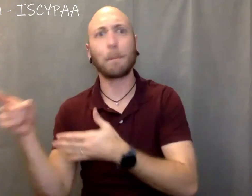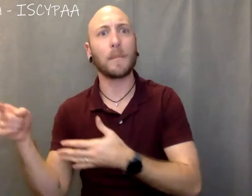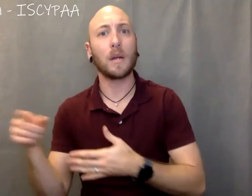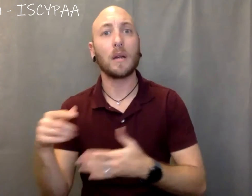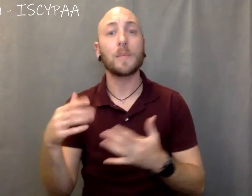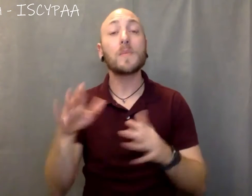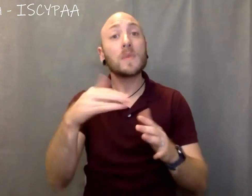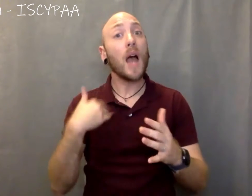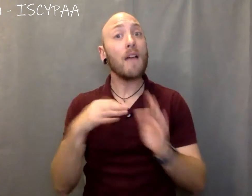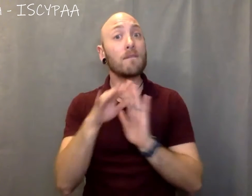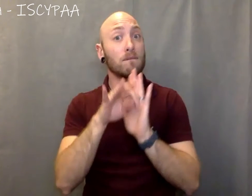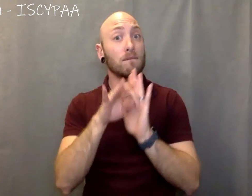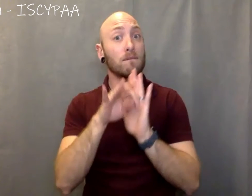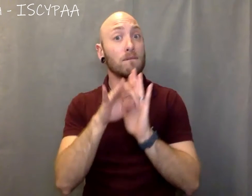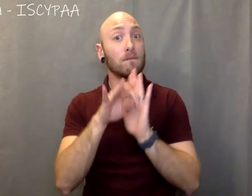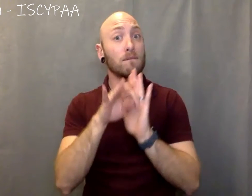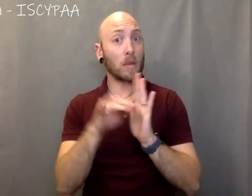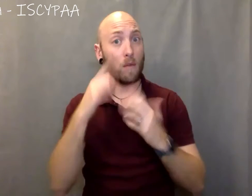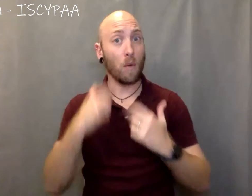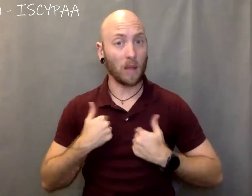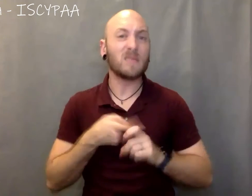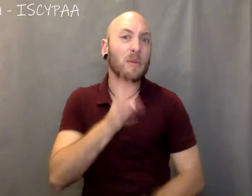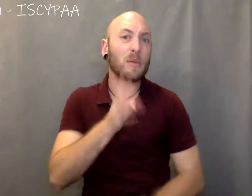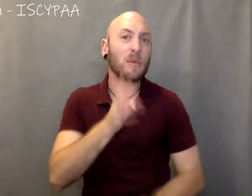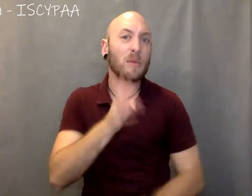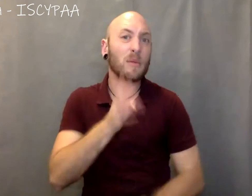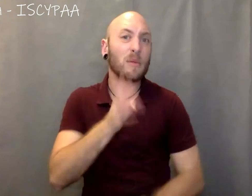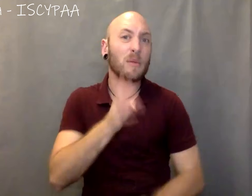life based out of the Big Book of Alcoholics Anonymous through my sponsor and